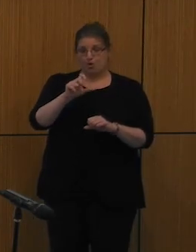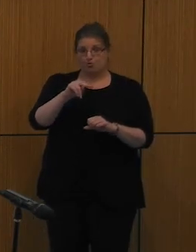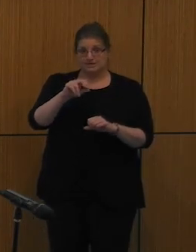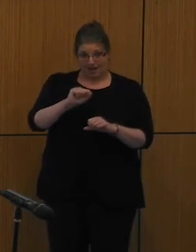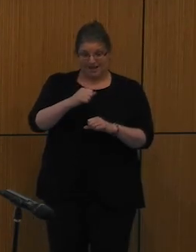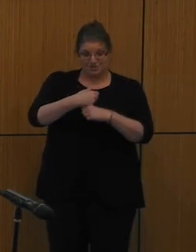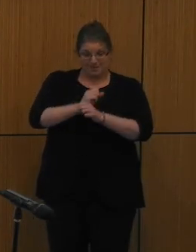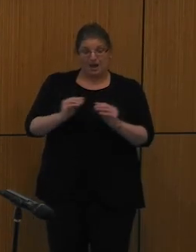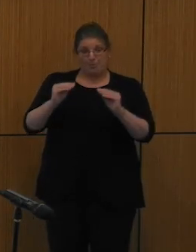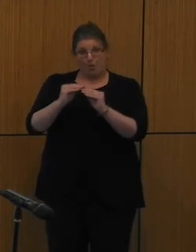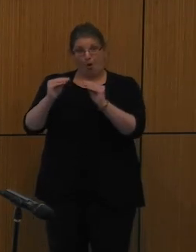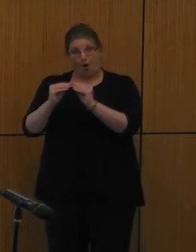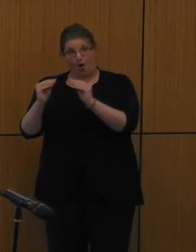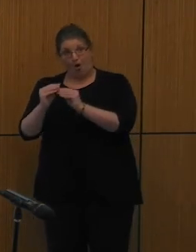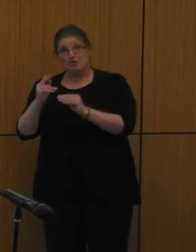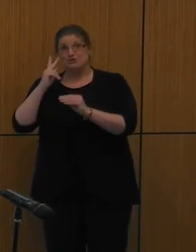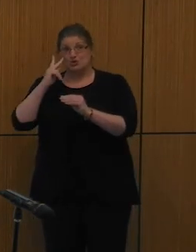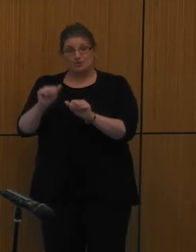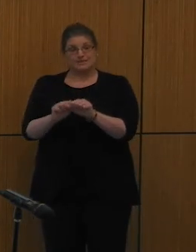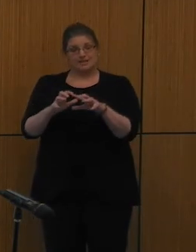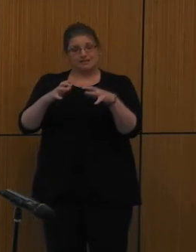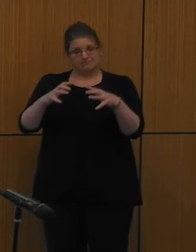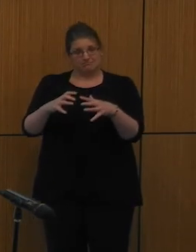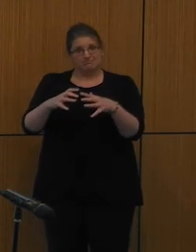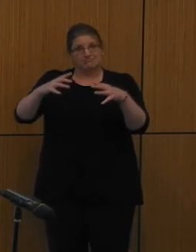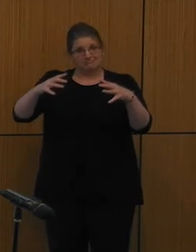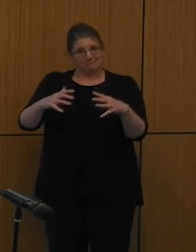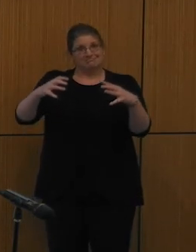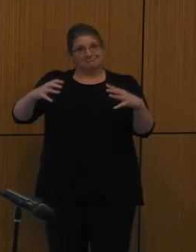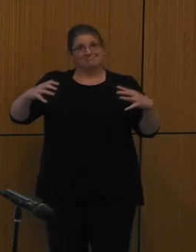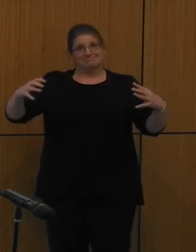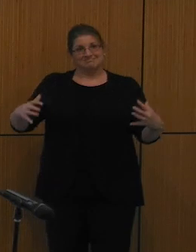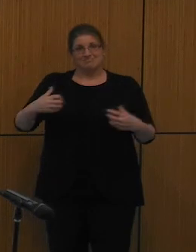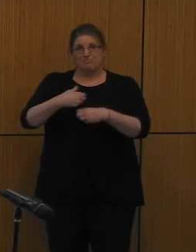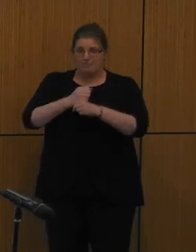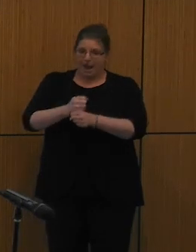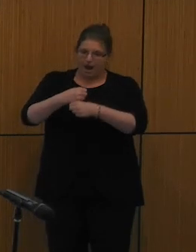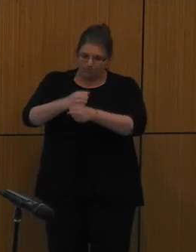So you can see that it's it's a cascade. Making a whole lot of hypo brome is acid.